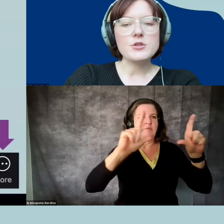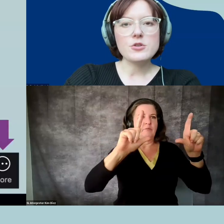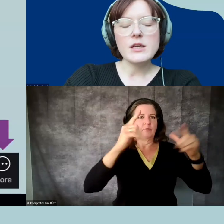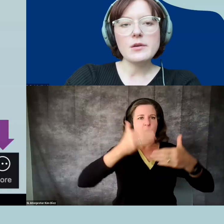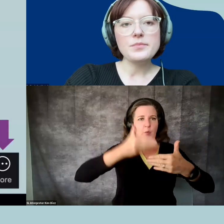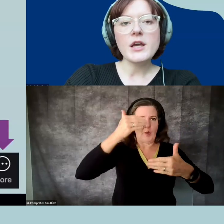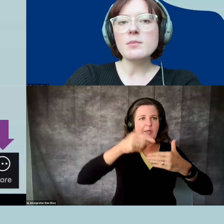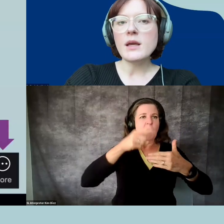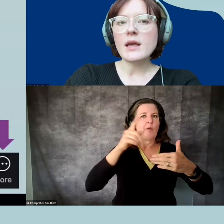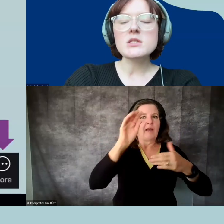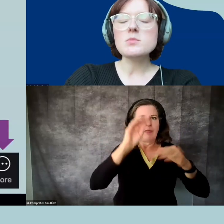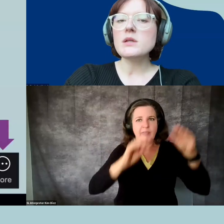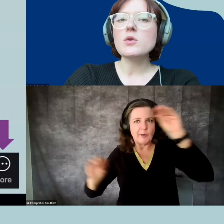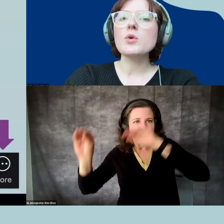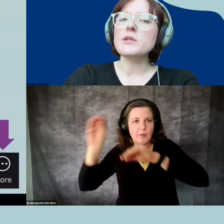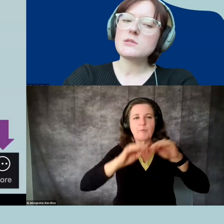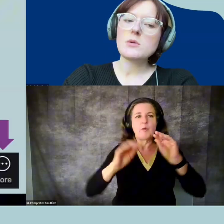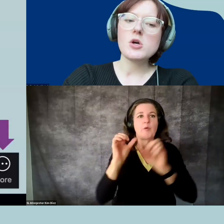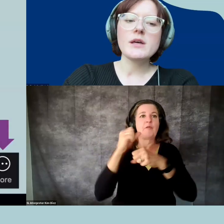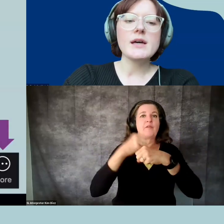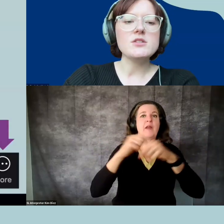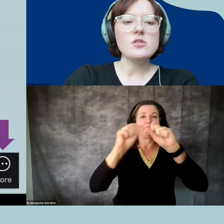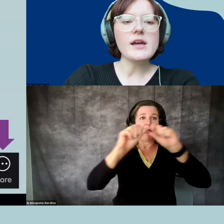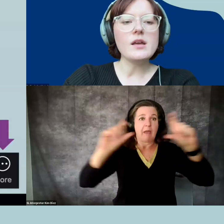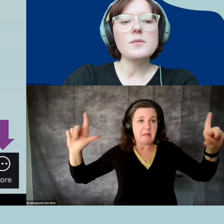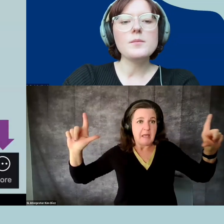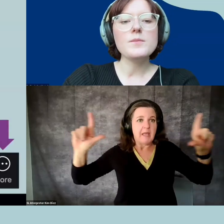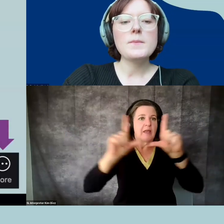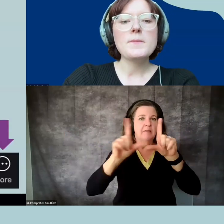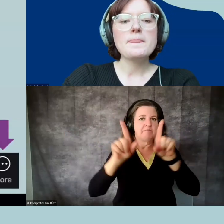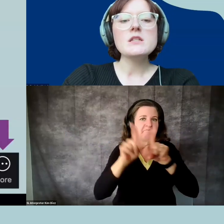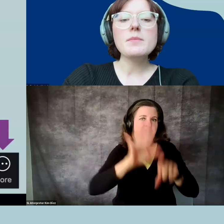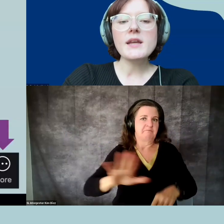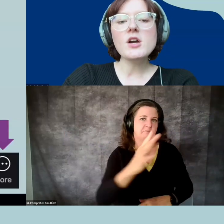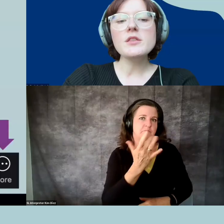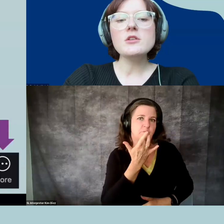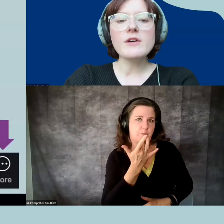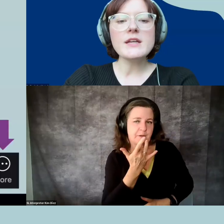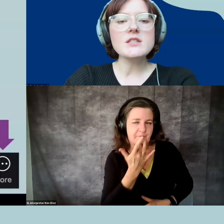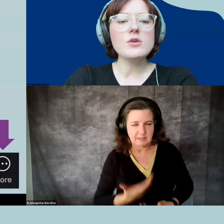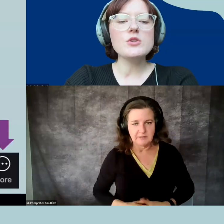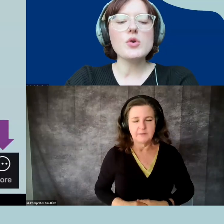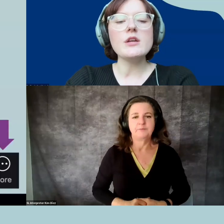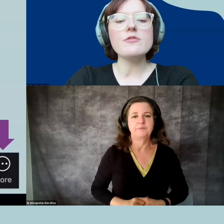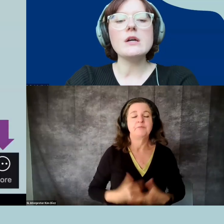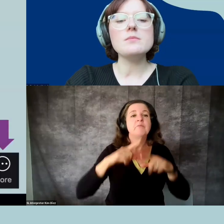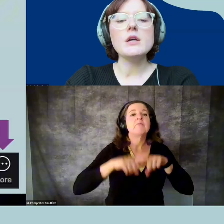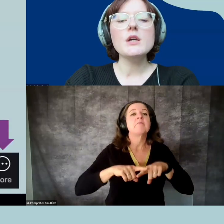your screen and make as big or as small as you like. Depending on the device you are joining from,